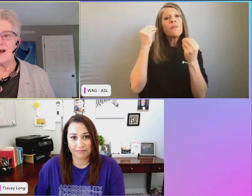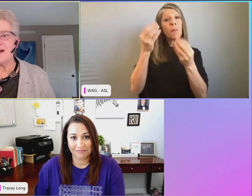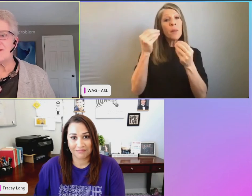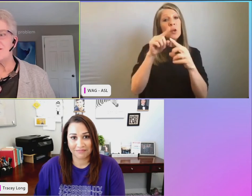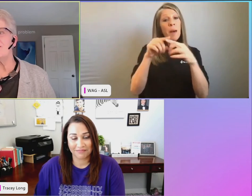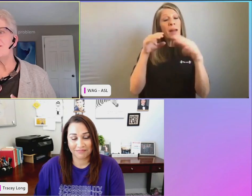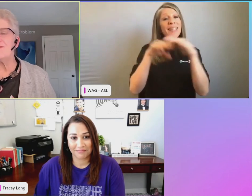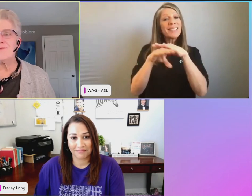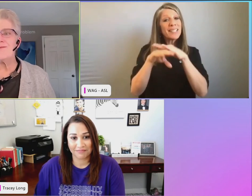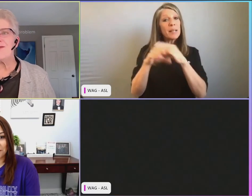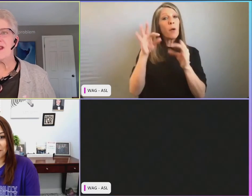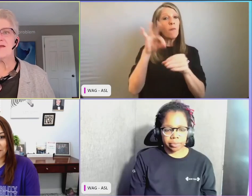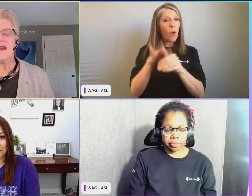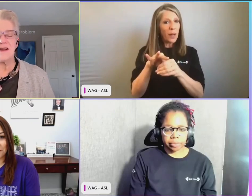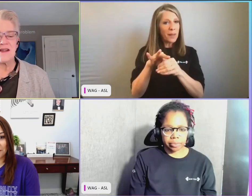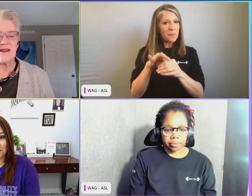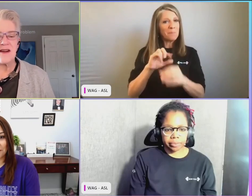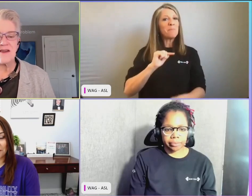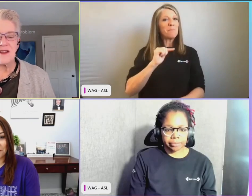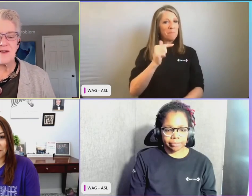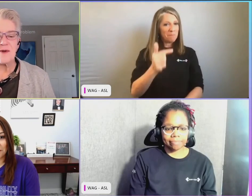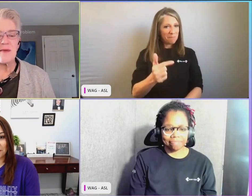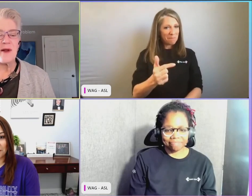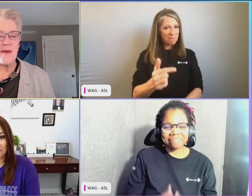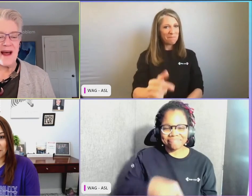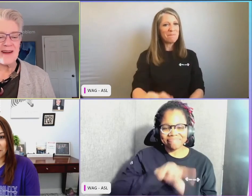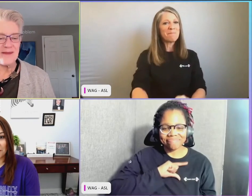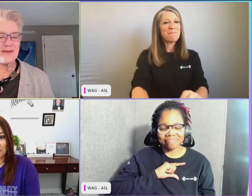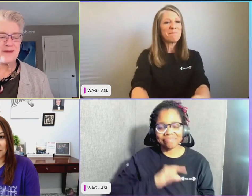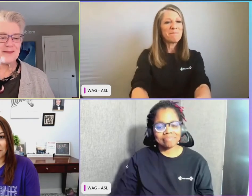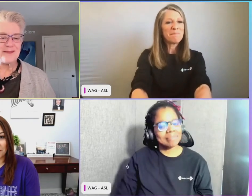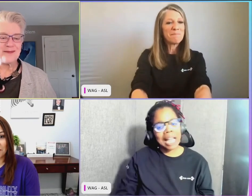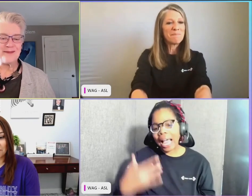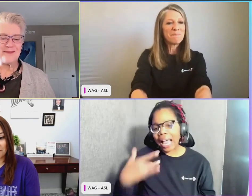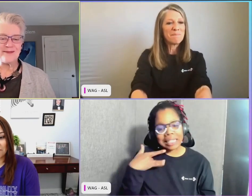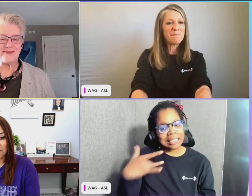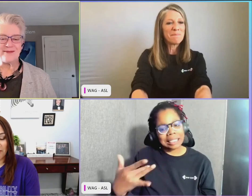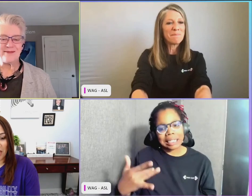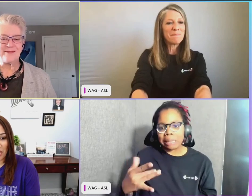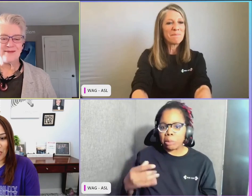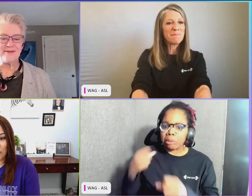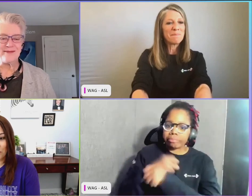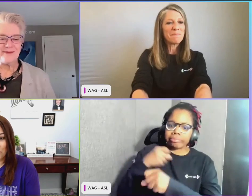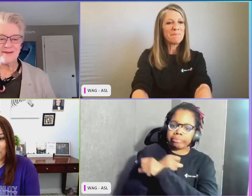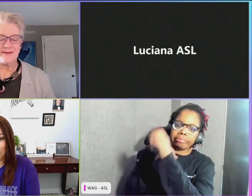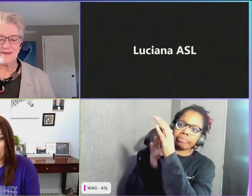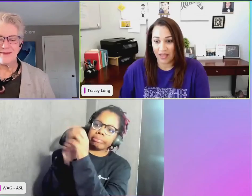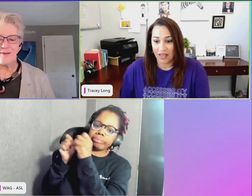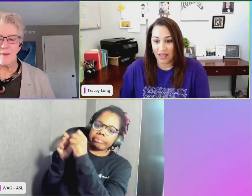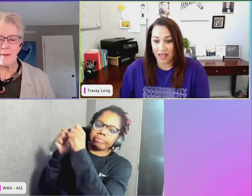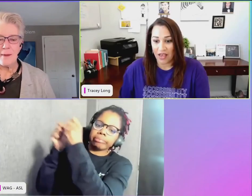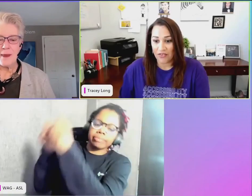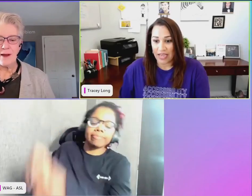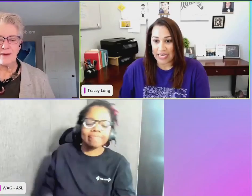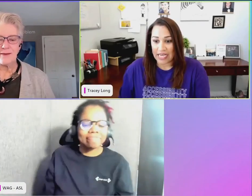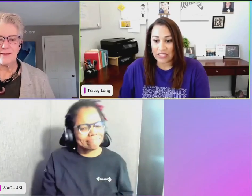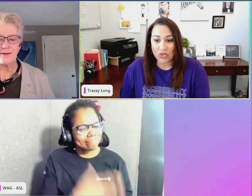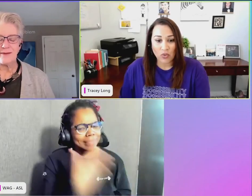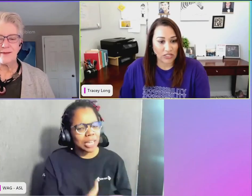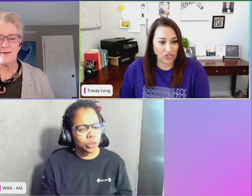get out the vote groups would not only make their own information accessible but include information about